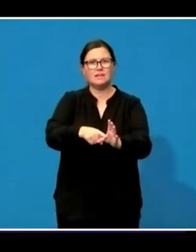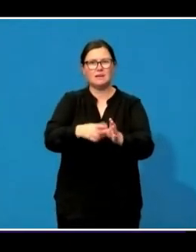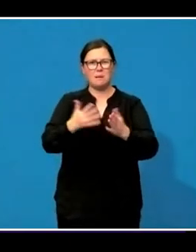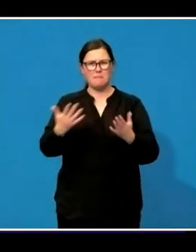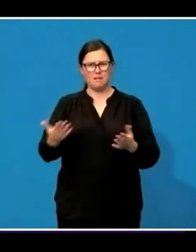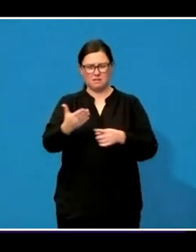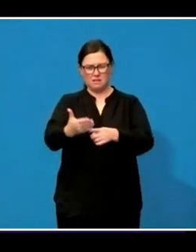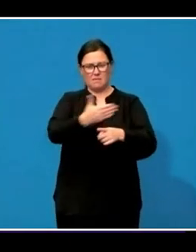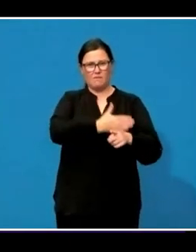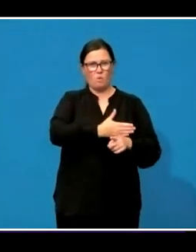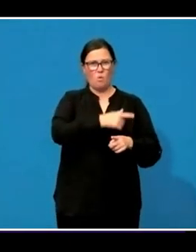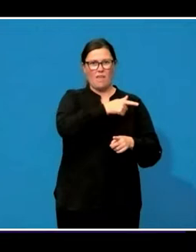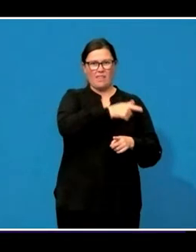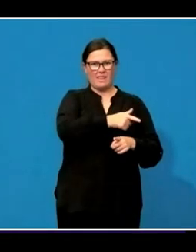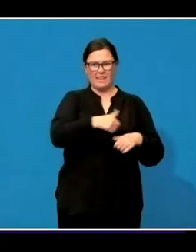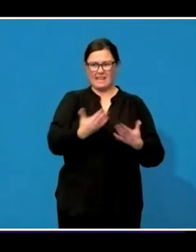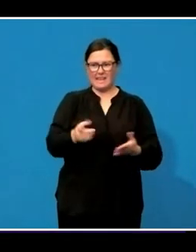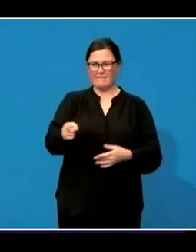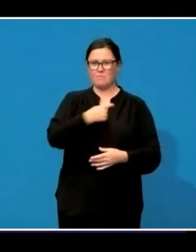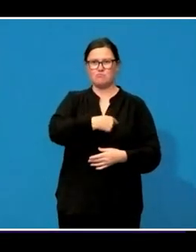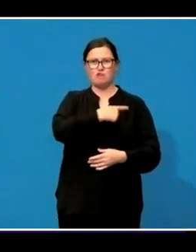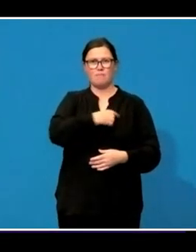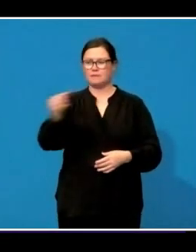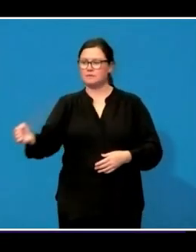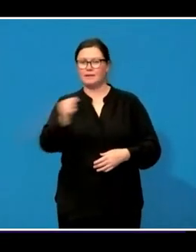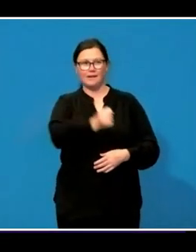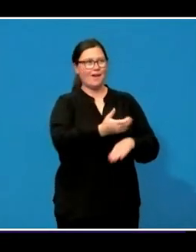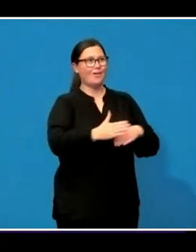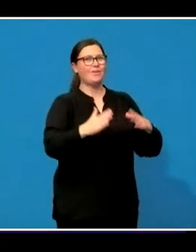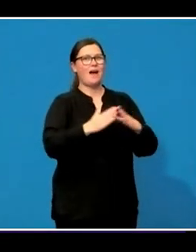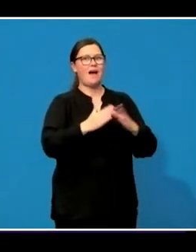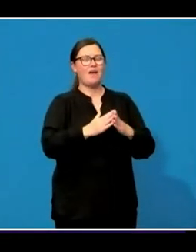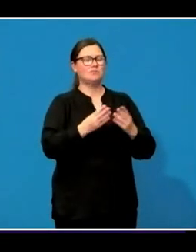know, they gave it to him, and I think it was probably over a year that he was within